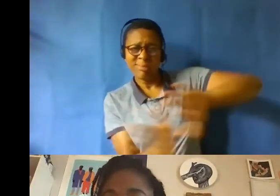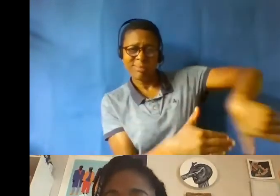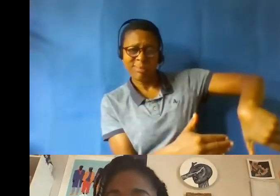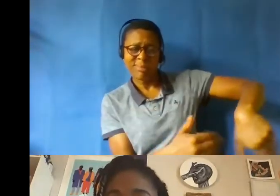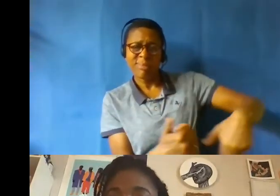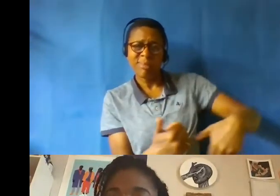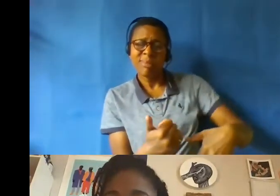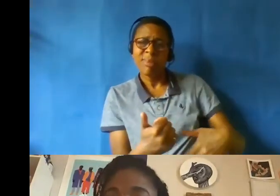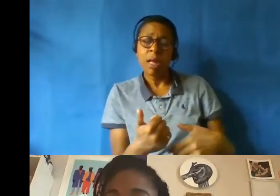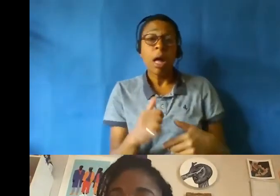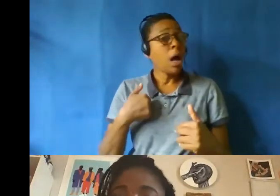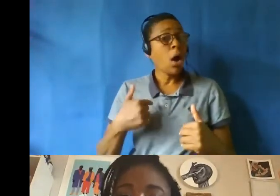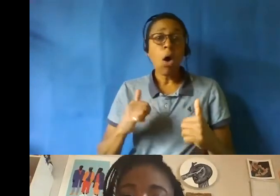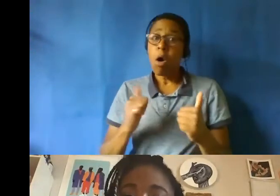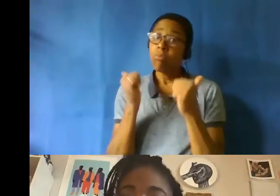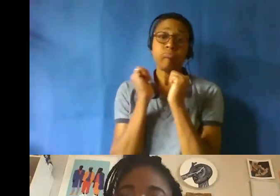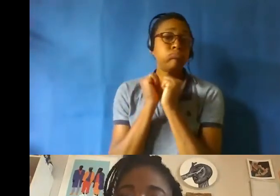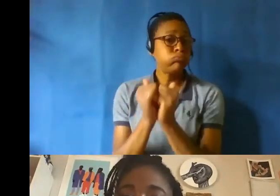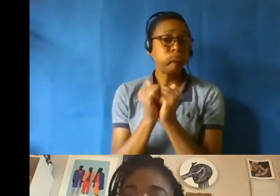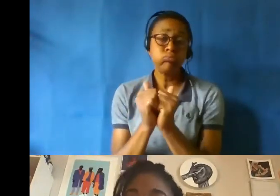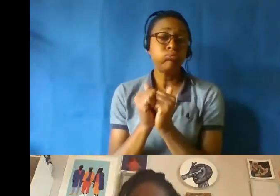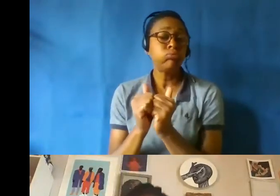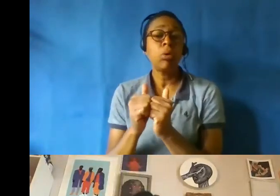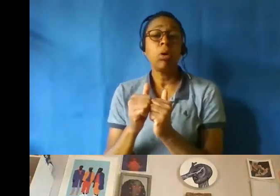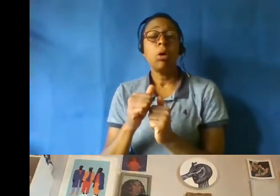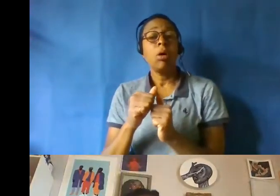than sort of thinking that like within that framework there are so many